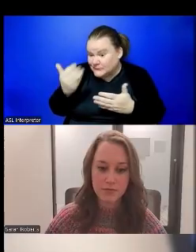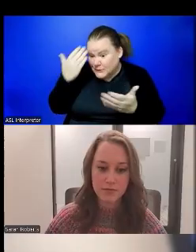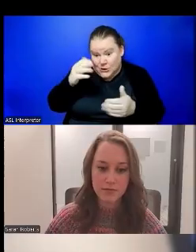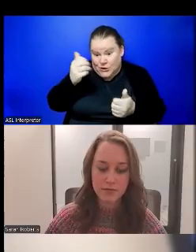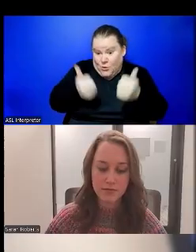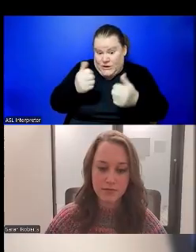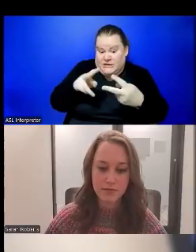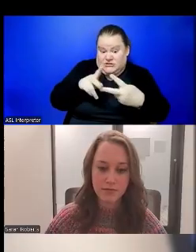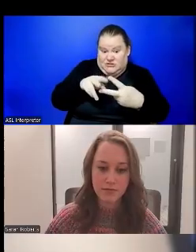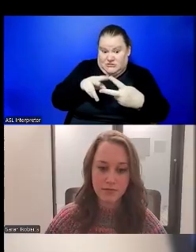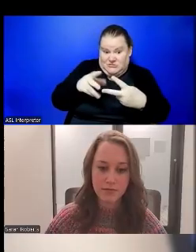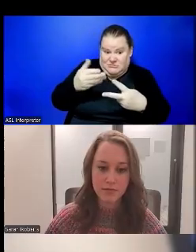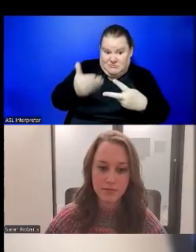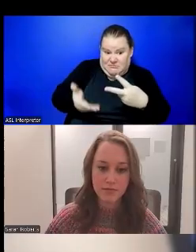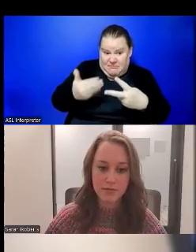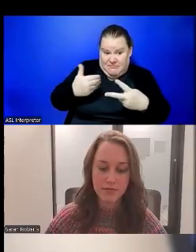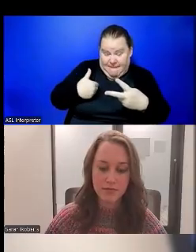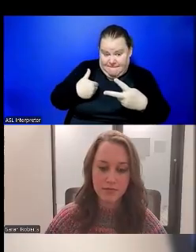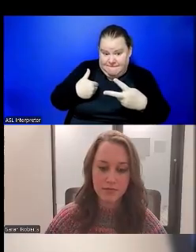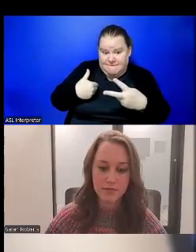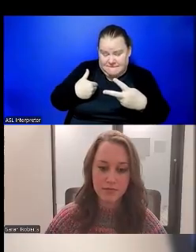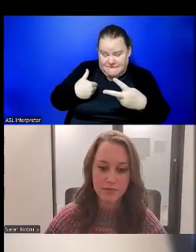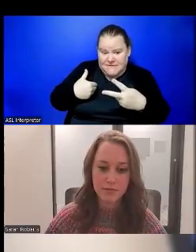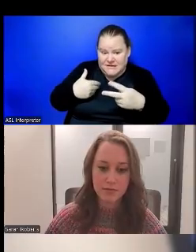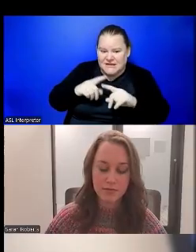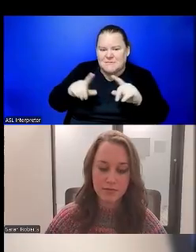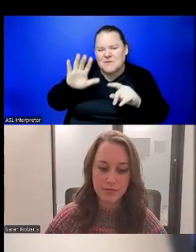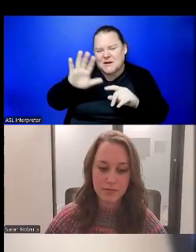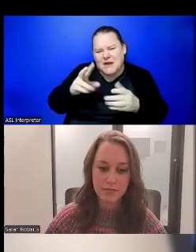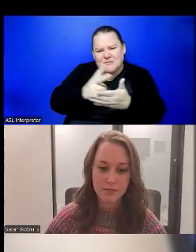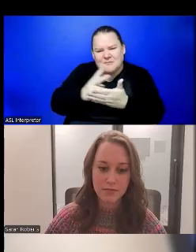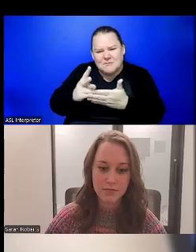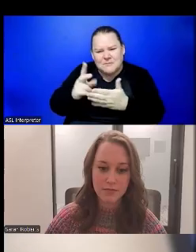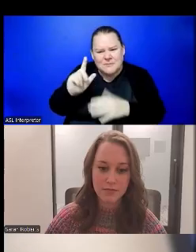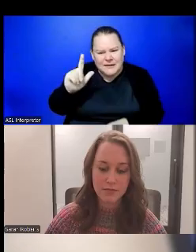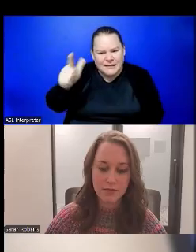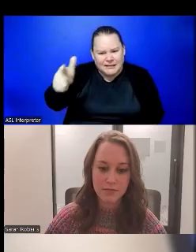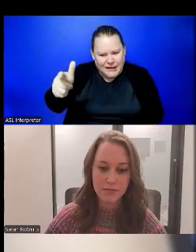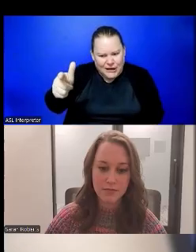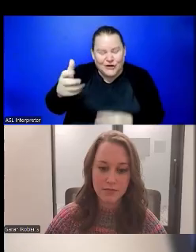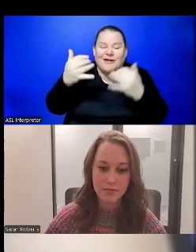have. But then about two weeks later, now the methylation study